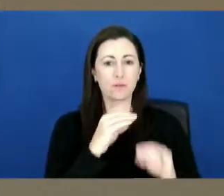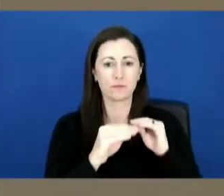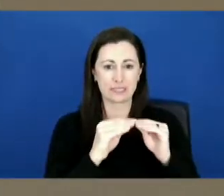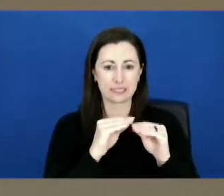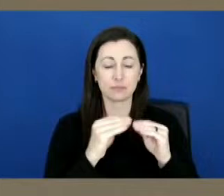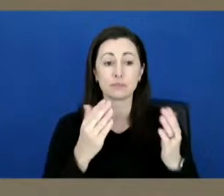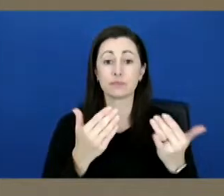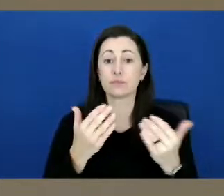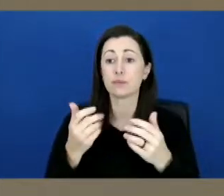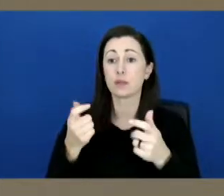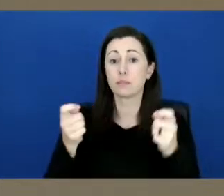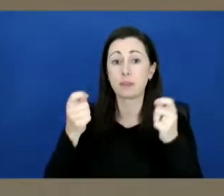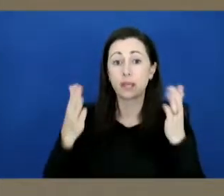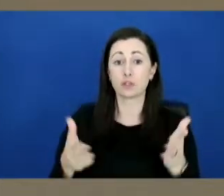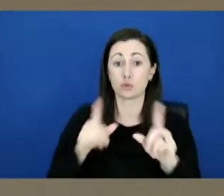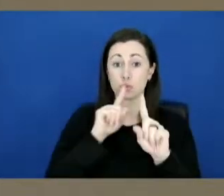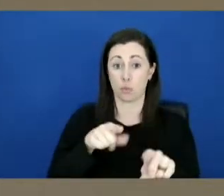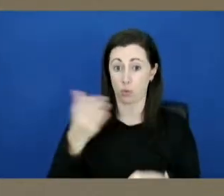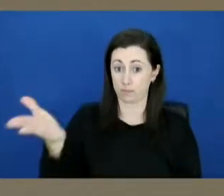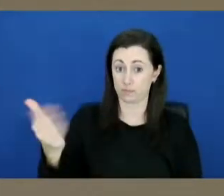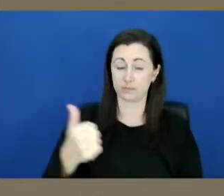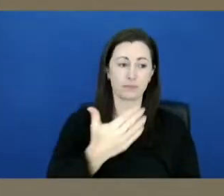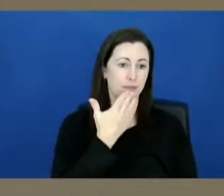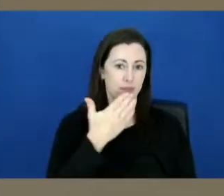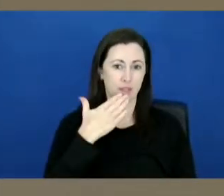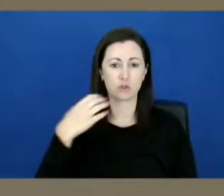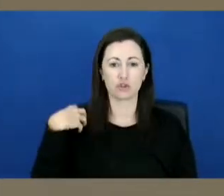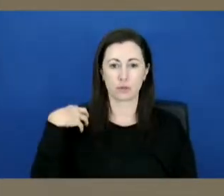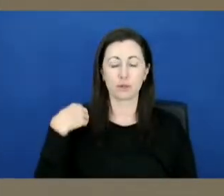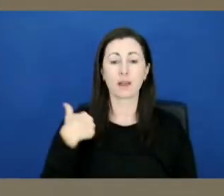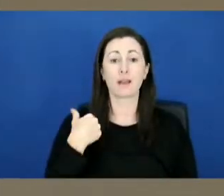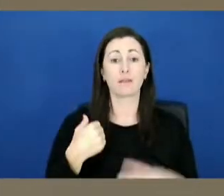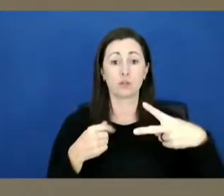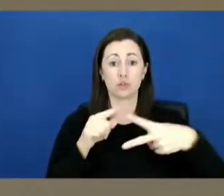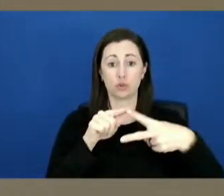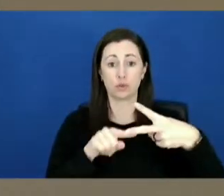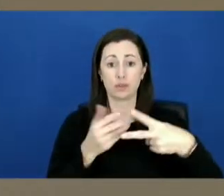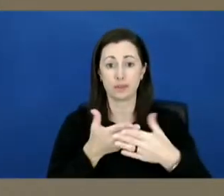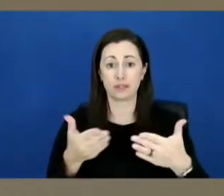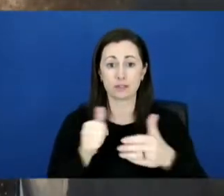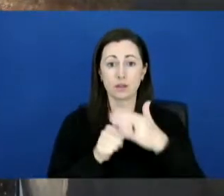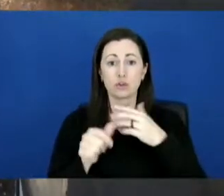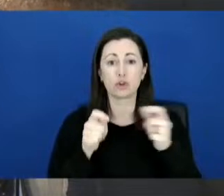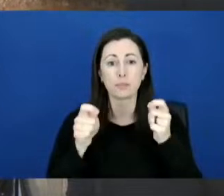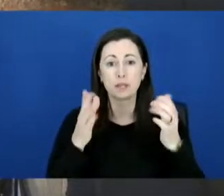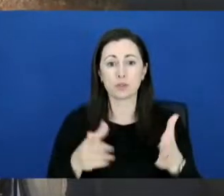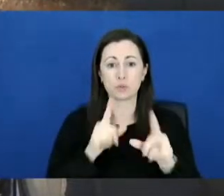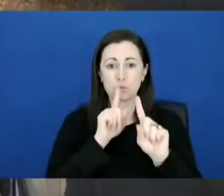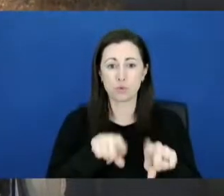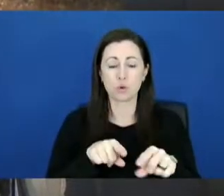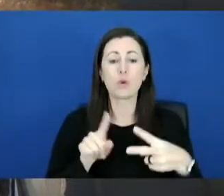REALLY IMPORTANT. THANK YOU FOR DOING THAT. NOW LET'S TURN 20 THE MANAGER